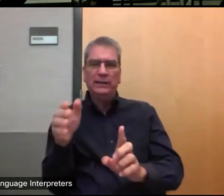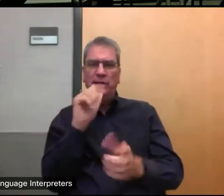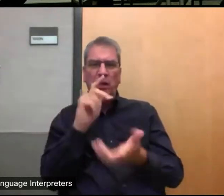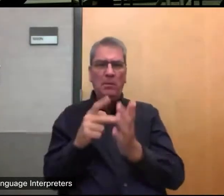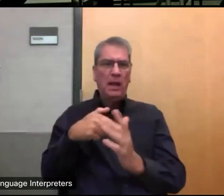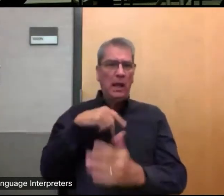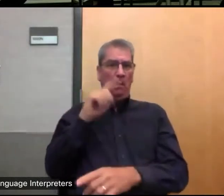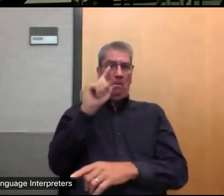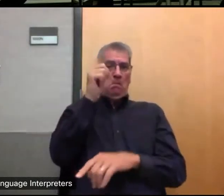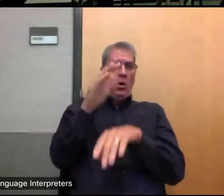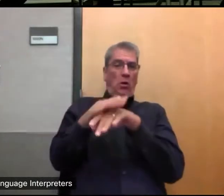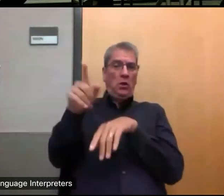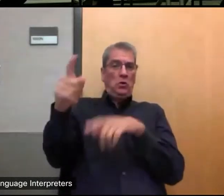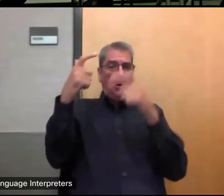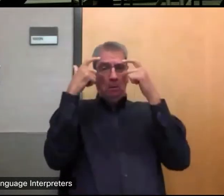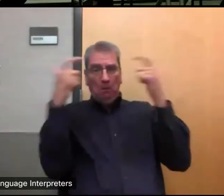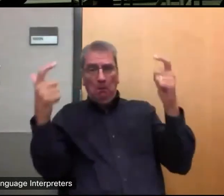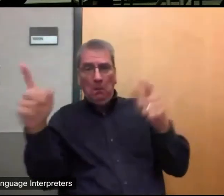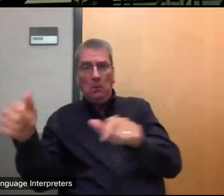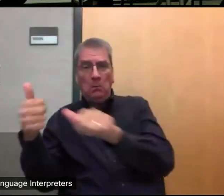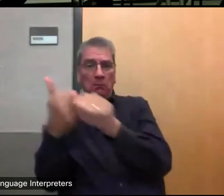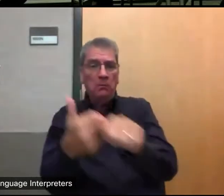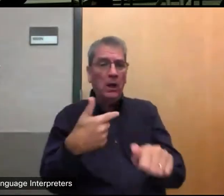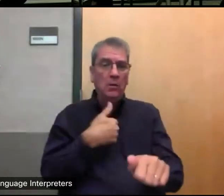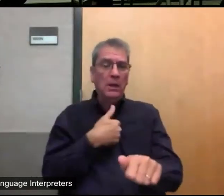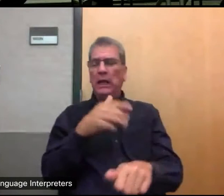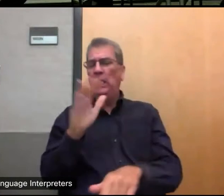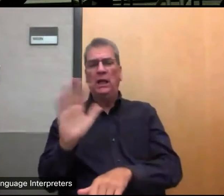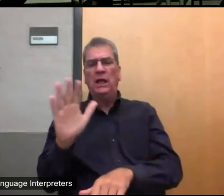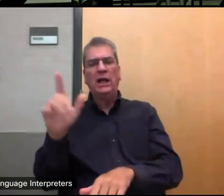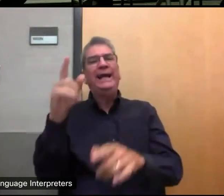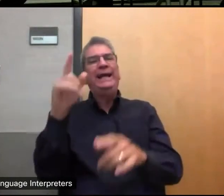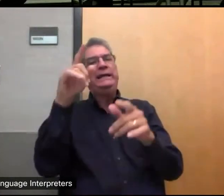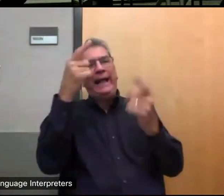just need to do this, but there's things happening and that everybody is going to need to change